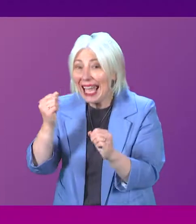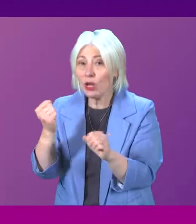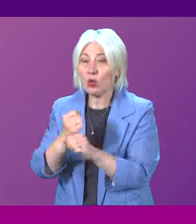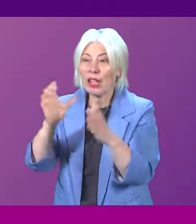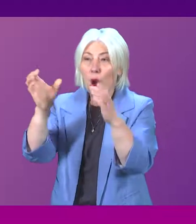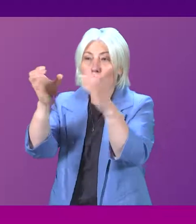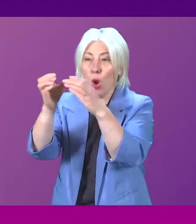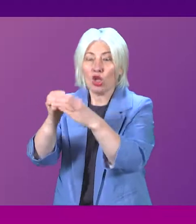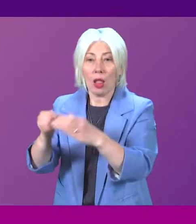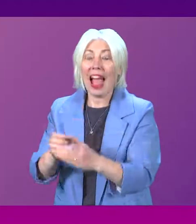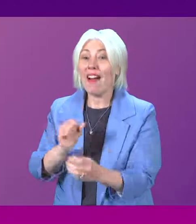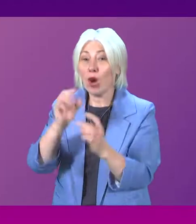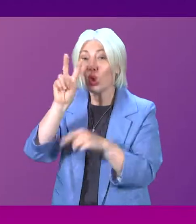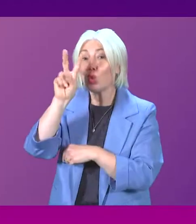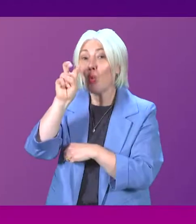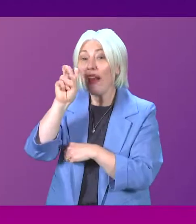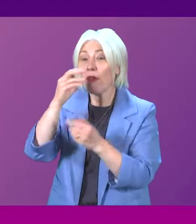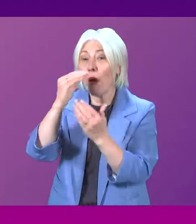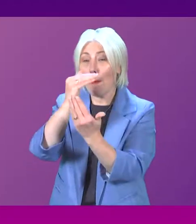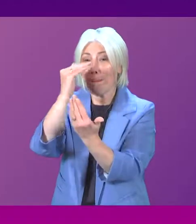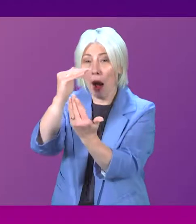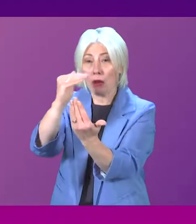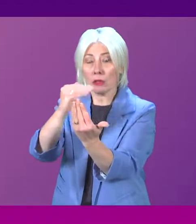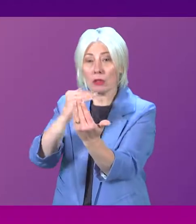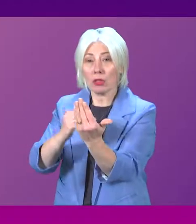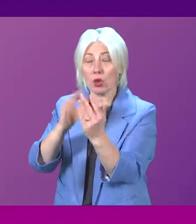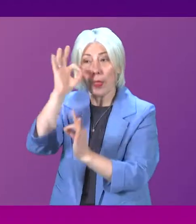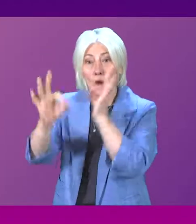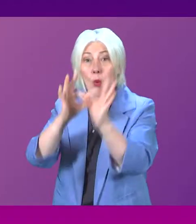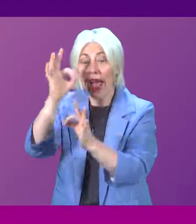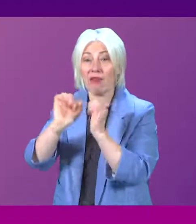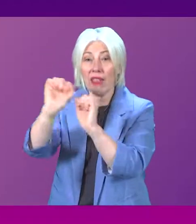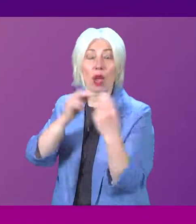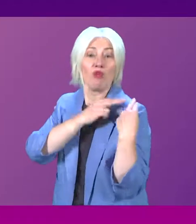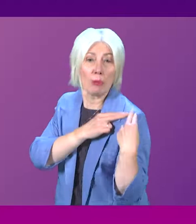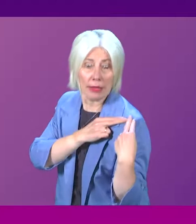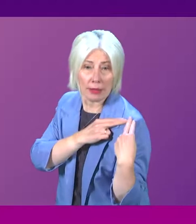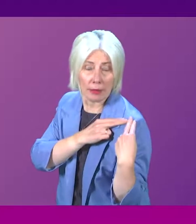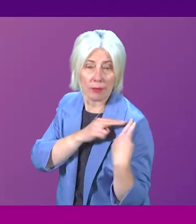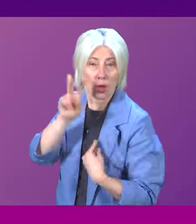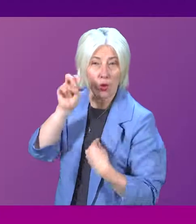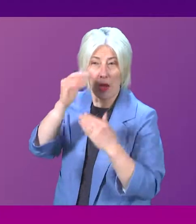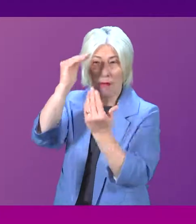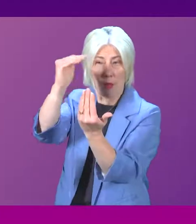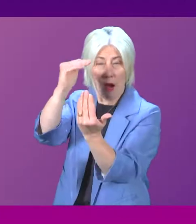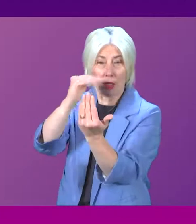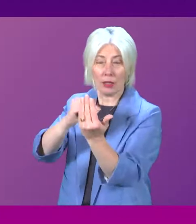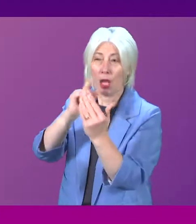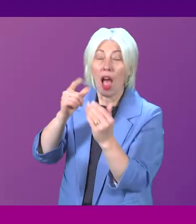There are 12 different sections of the inquiry remit and they are all reasonably compartmentalised.